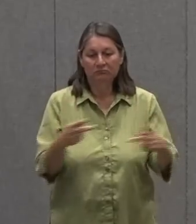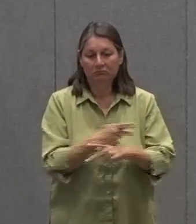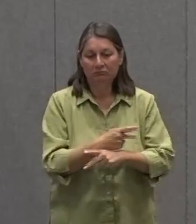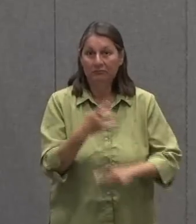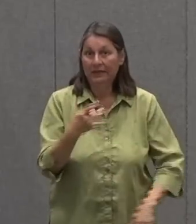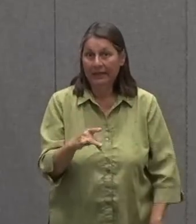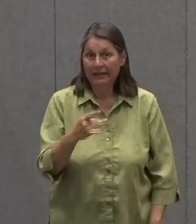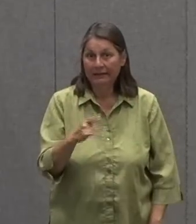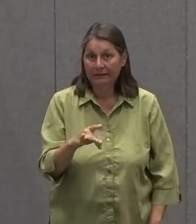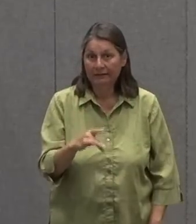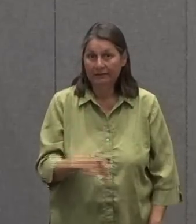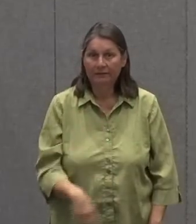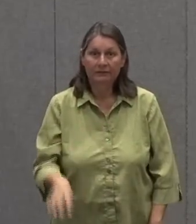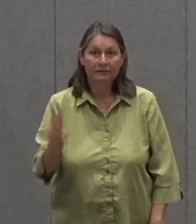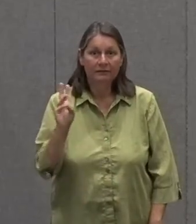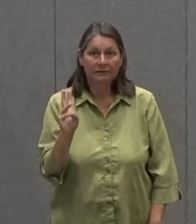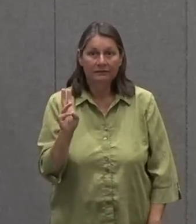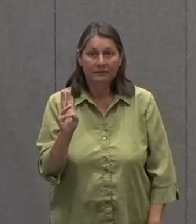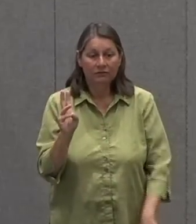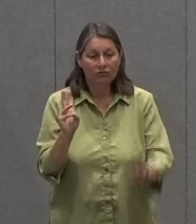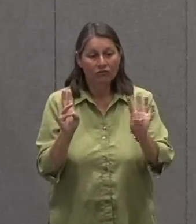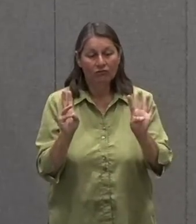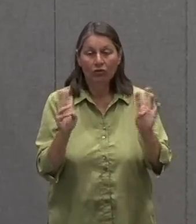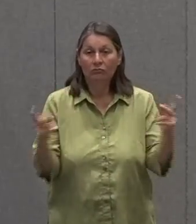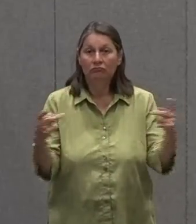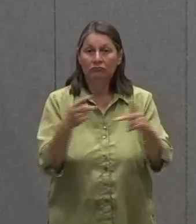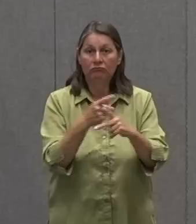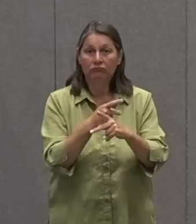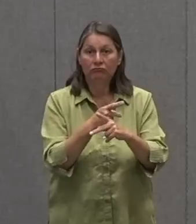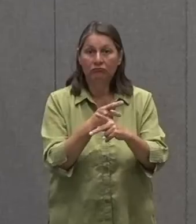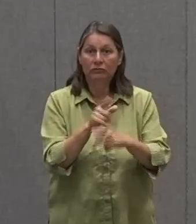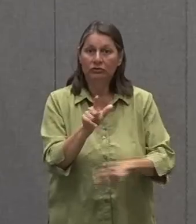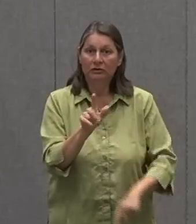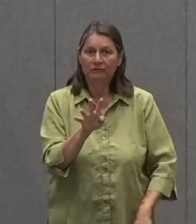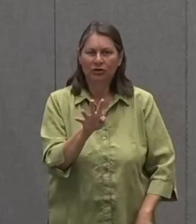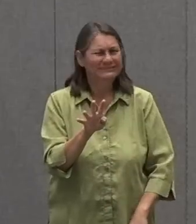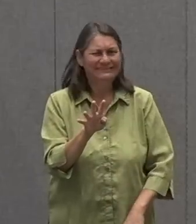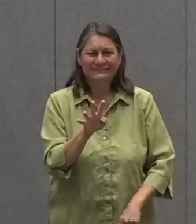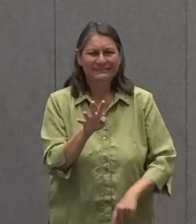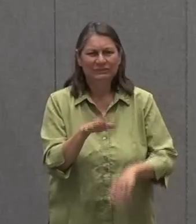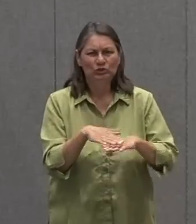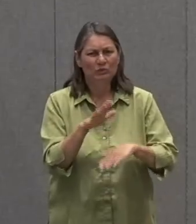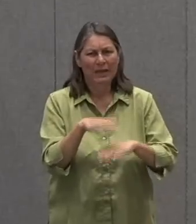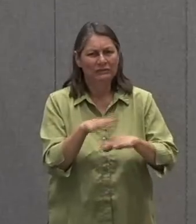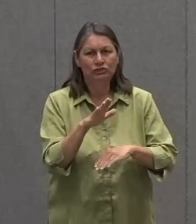Six times four is 24, whoop, that's too much, so let's go back to the three.